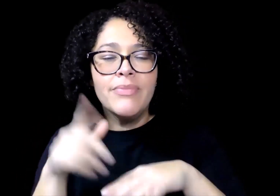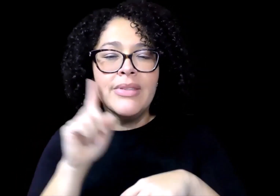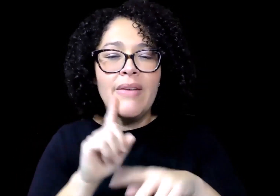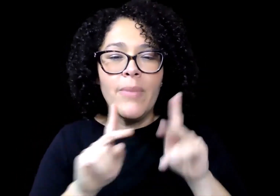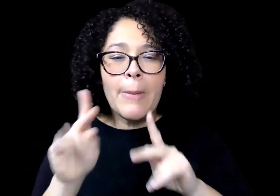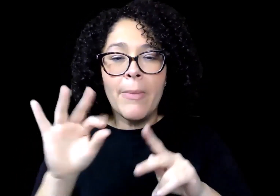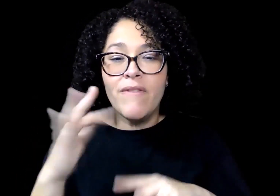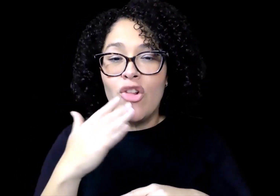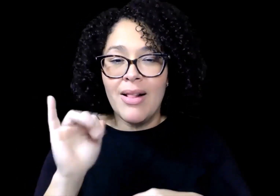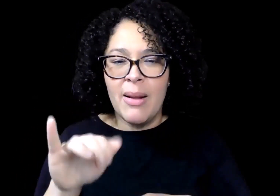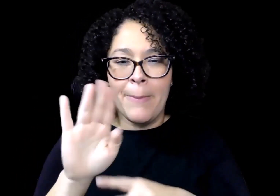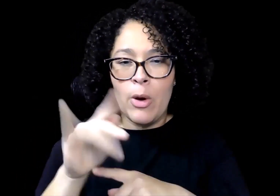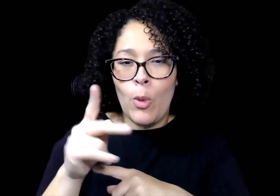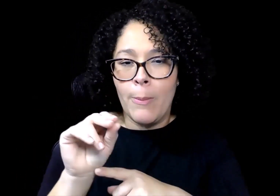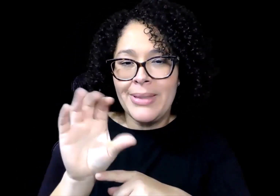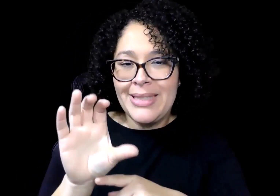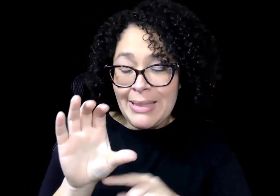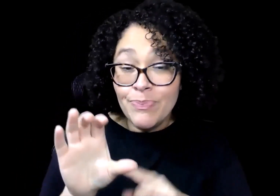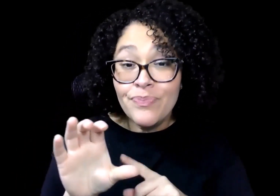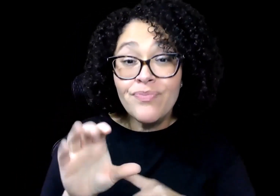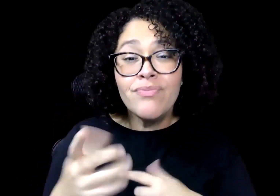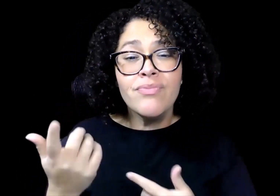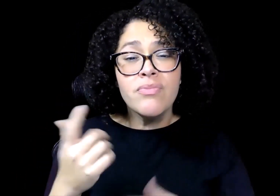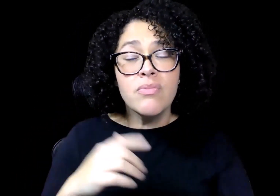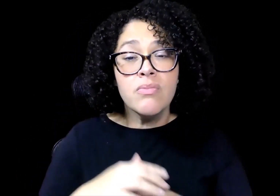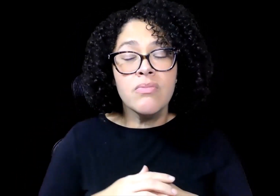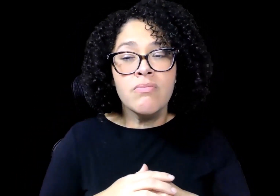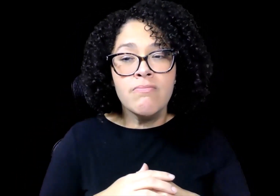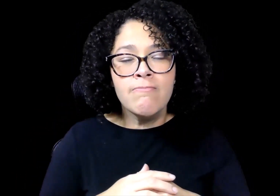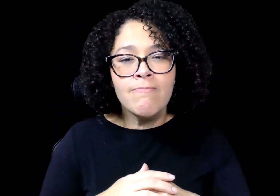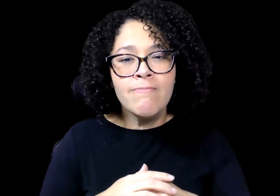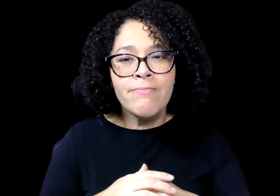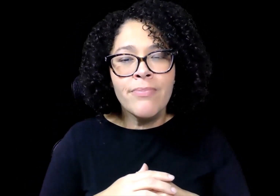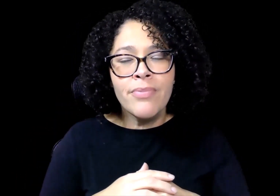black indigenous people of color is what BIPOC stands for